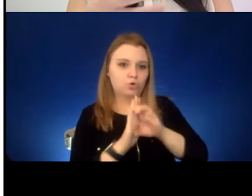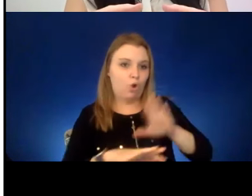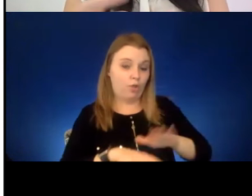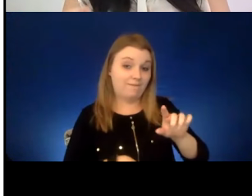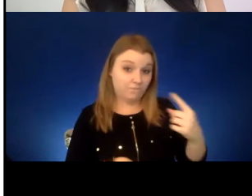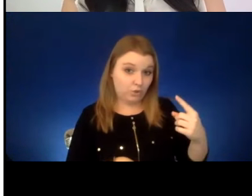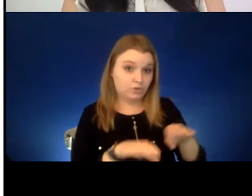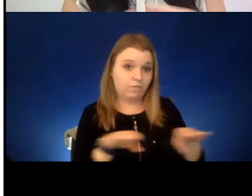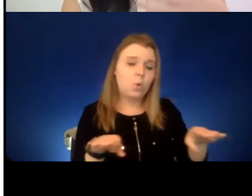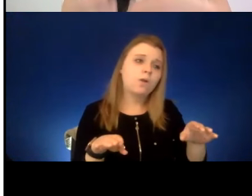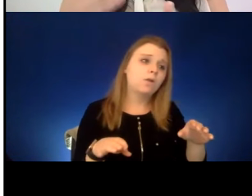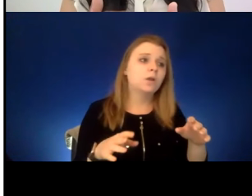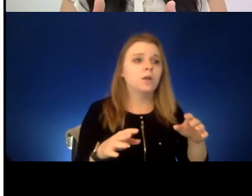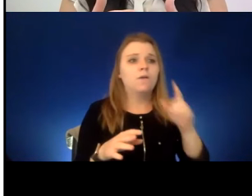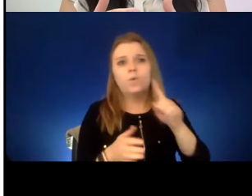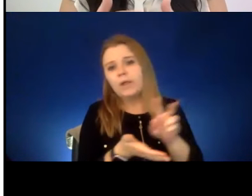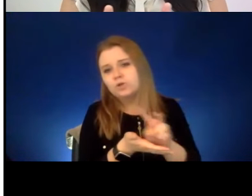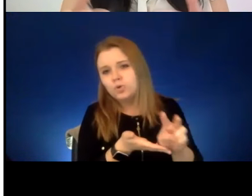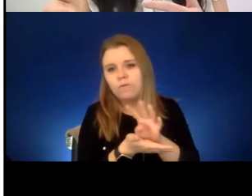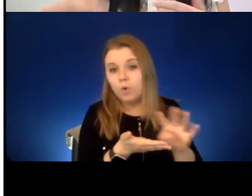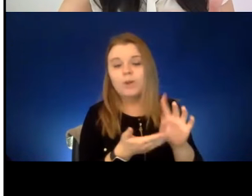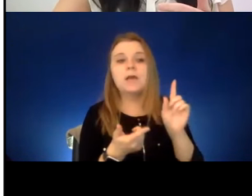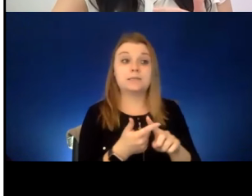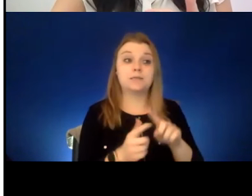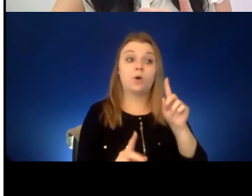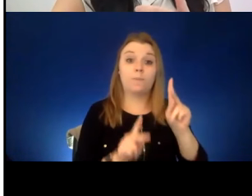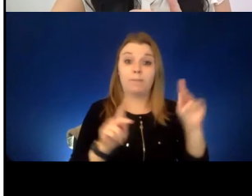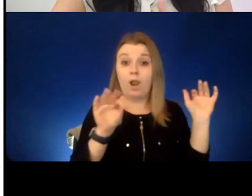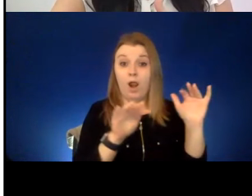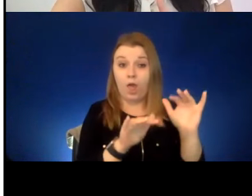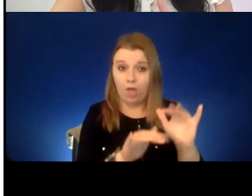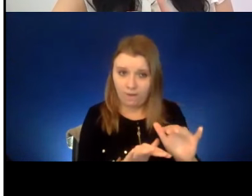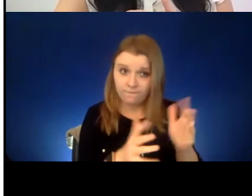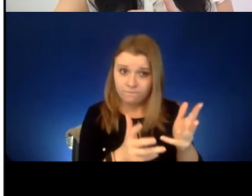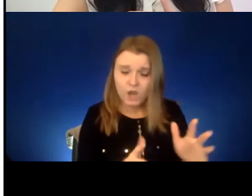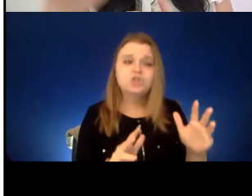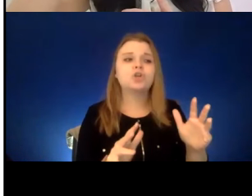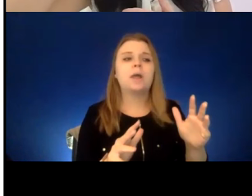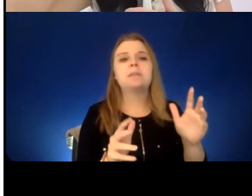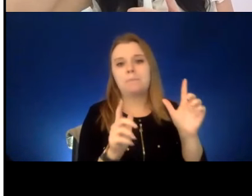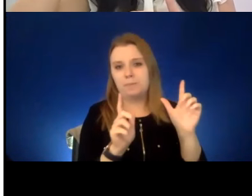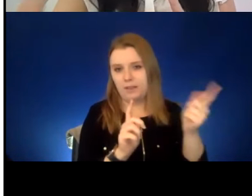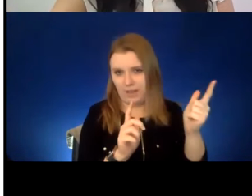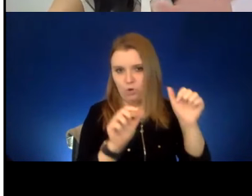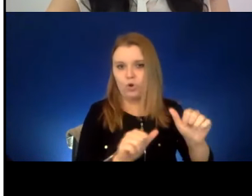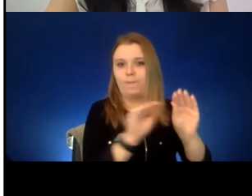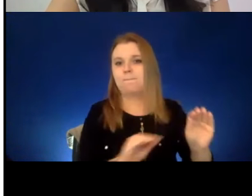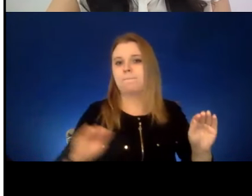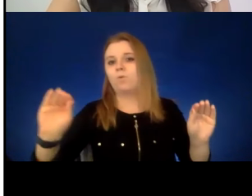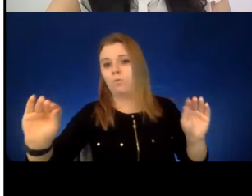for two to four weeks until the crowds come down, and then placing him in the Hall of Presidents later on. Just to prove that I wasn't lying,